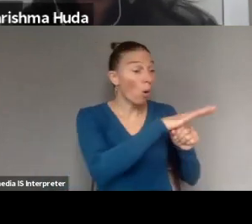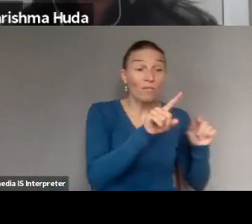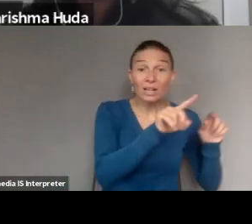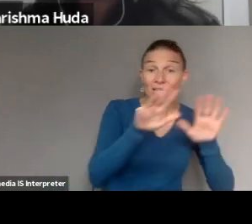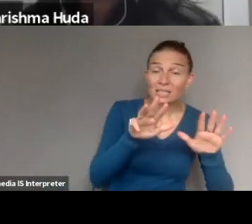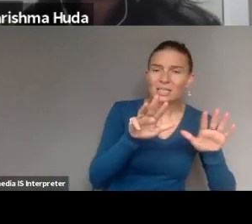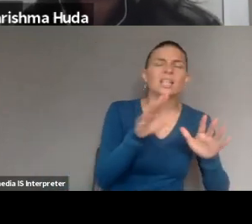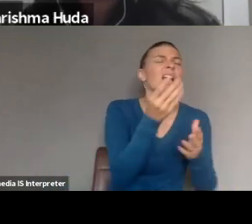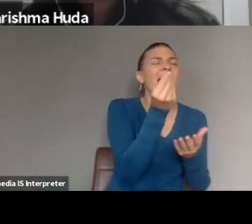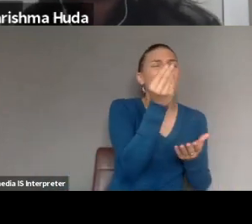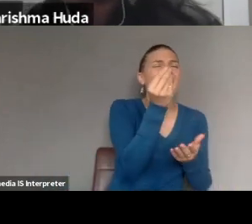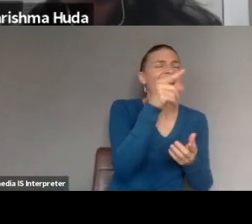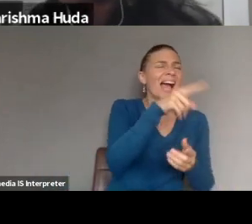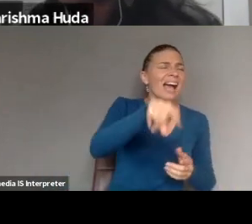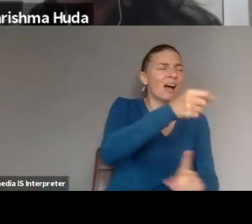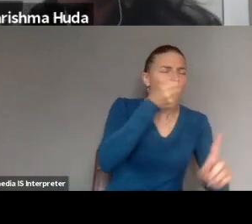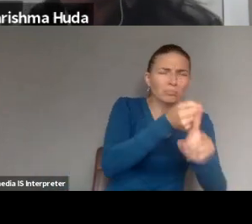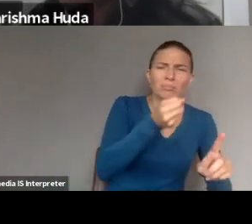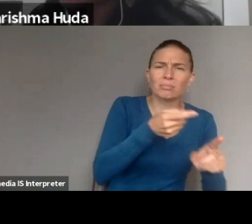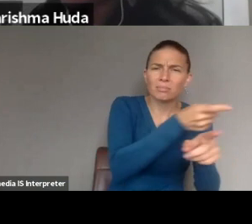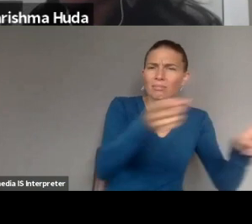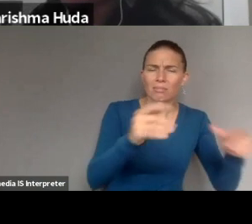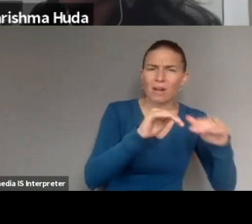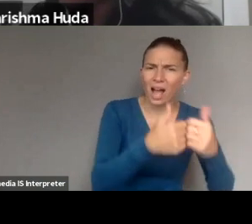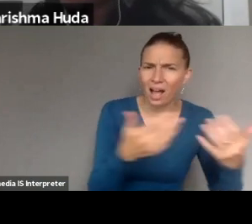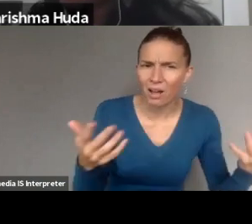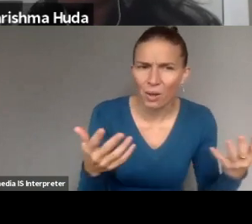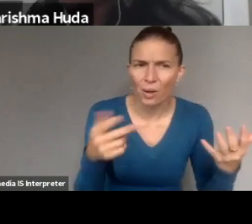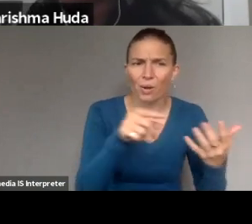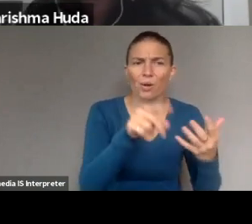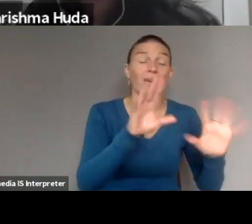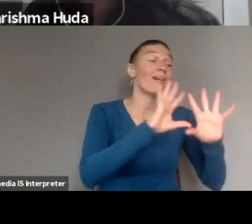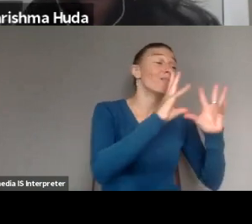people with disabilities in Indonesia and the extent to which they are benefitting